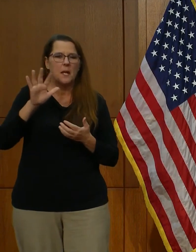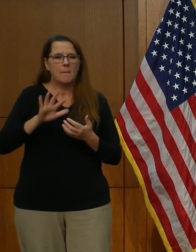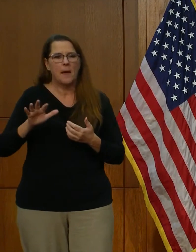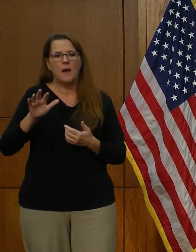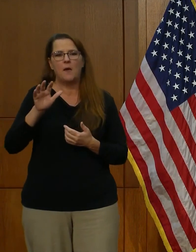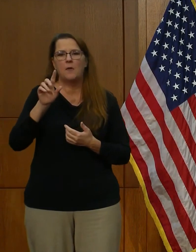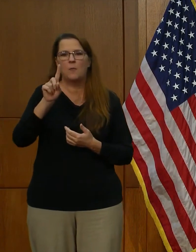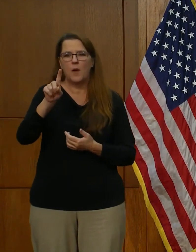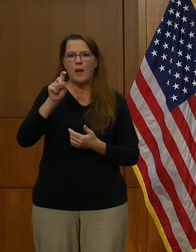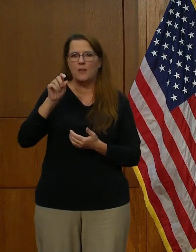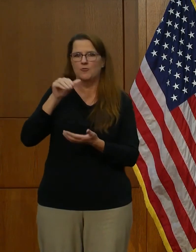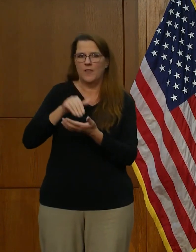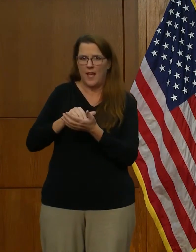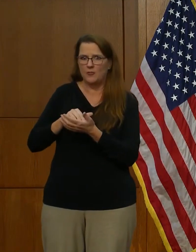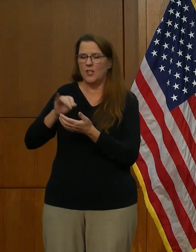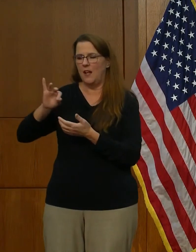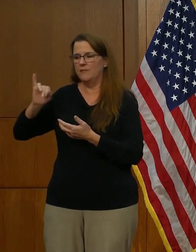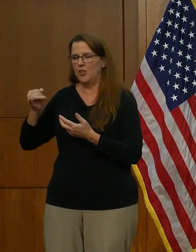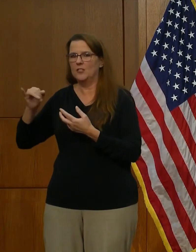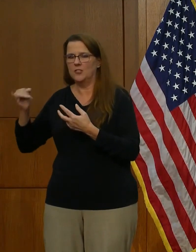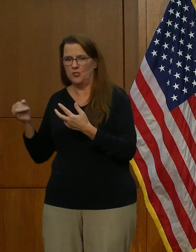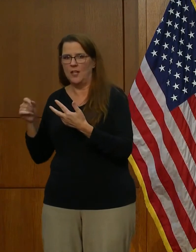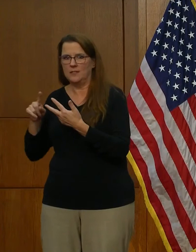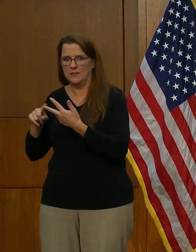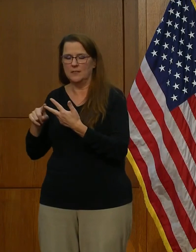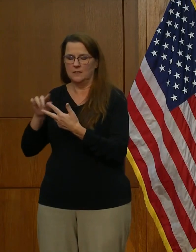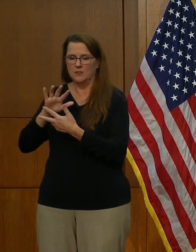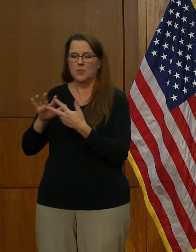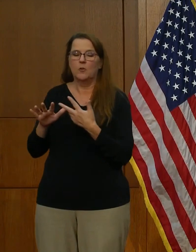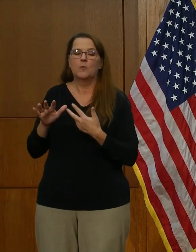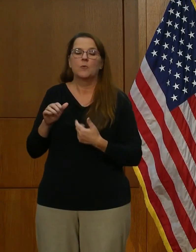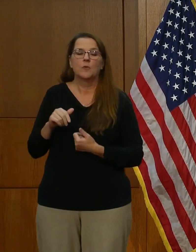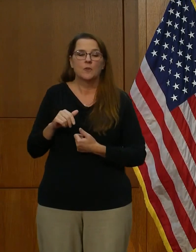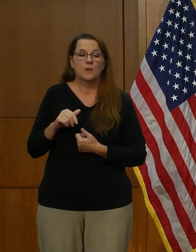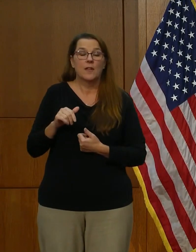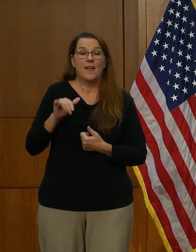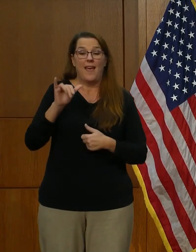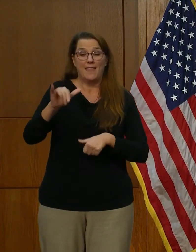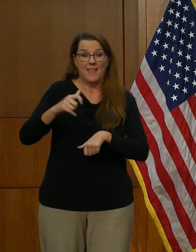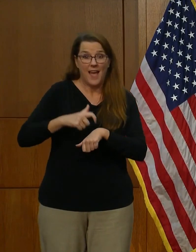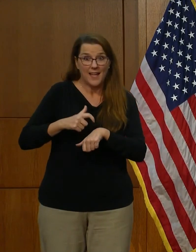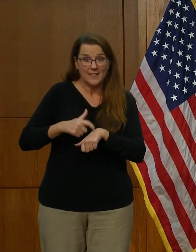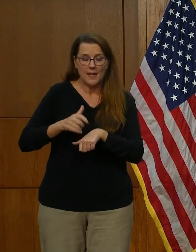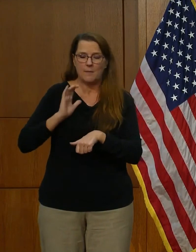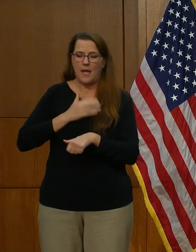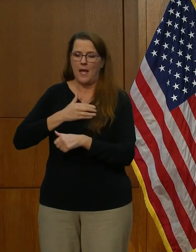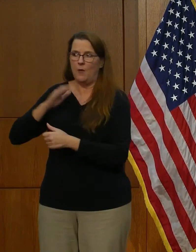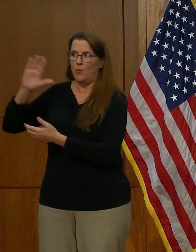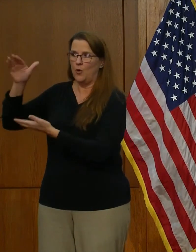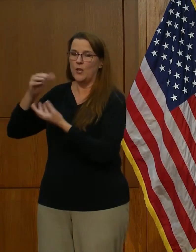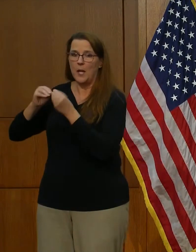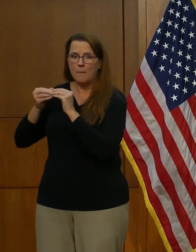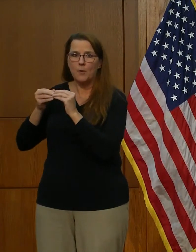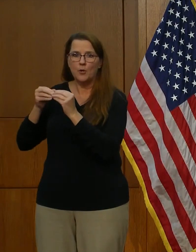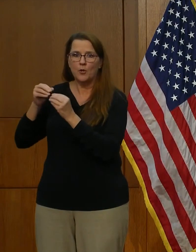VIRGINIA'S ALLOCATION WILL BE NORTH OF 100,000 DOSES JUST OF JOHNSON AND JOHNSON, SO THAT WILL REALLY BE THE TIME. WHERE